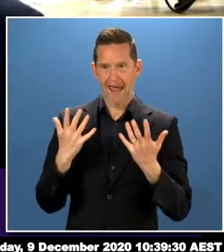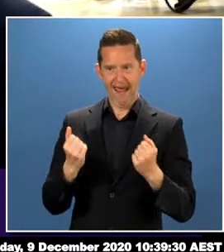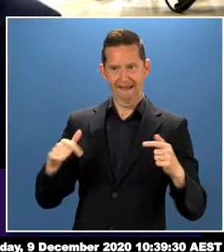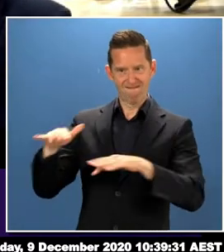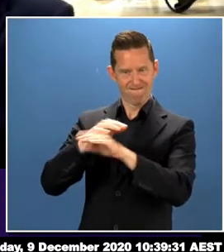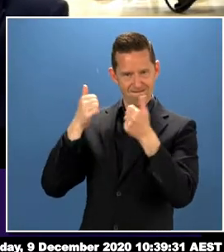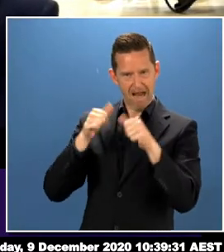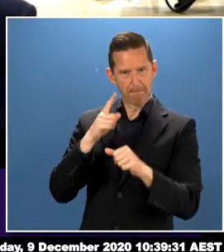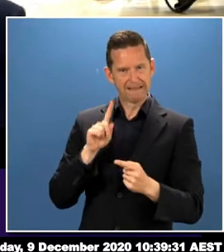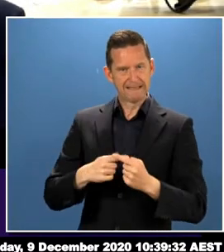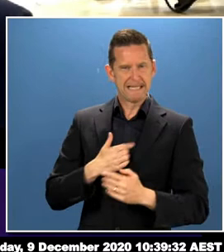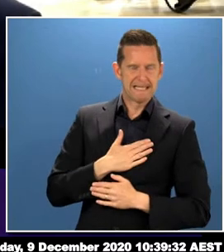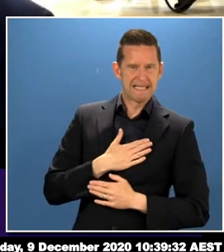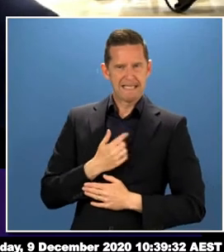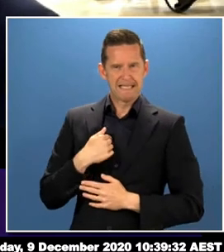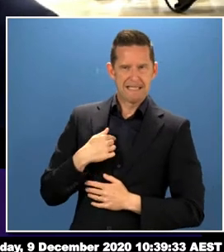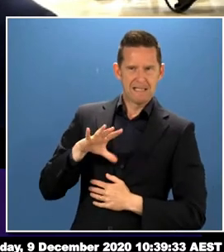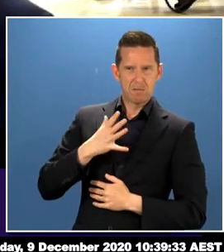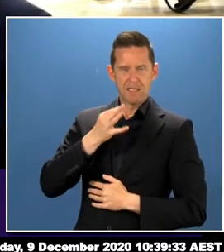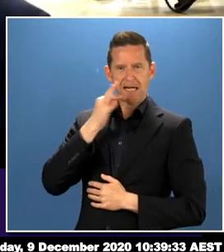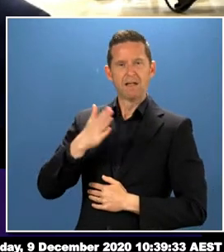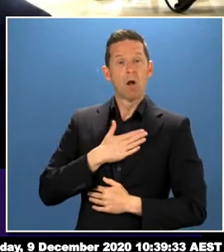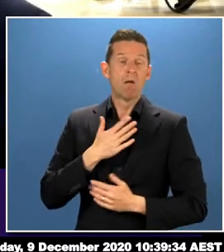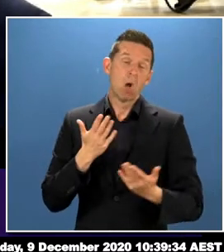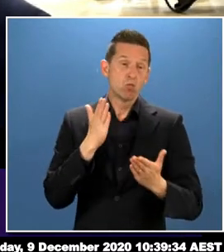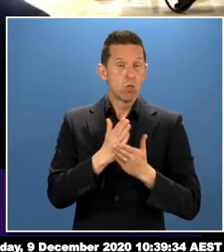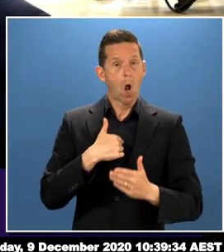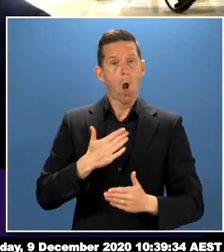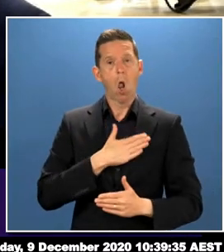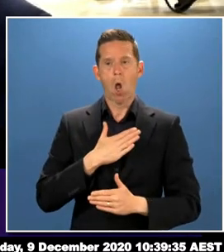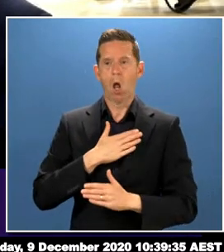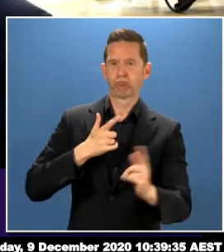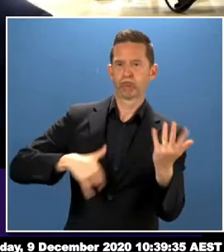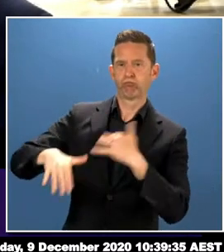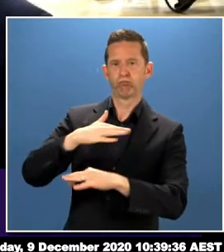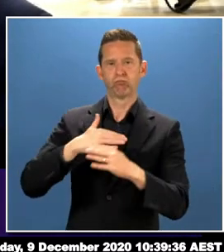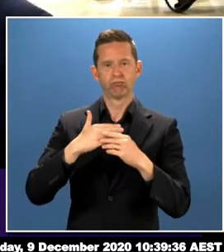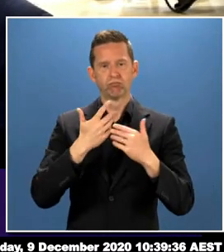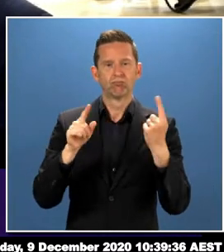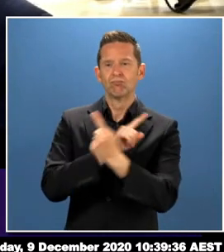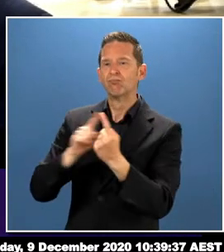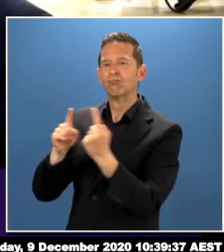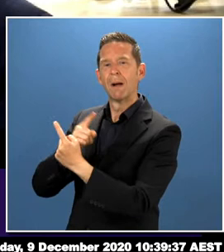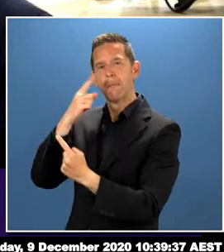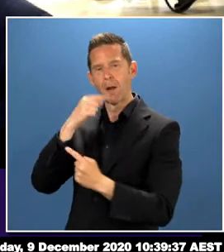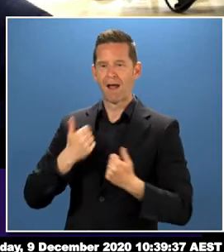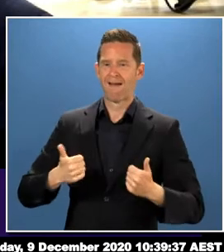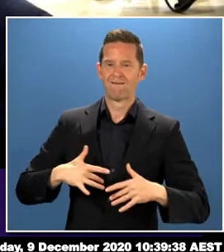But I didn't want to do it because I'm a social person, I get a lot of emotional benefit being at work and networking with colleagues and